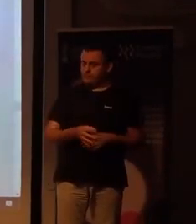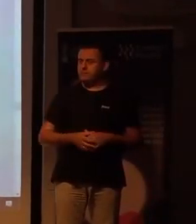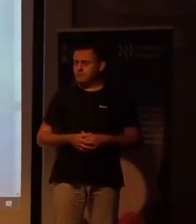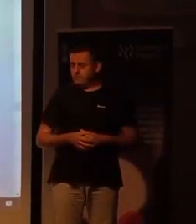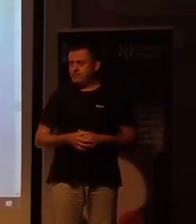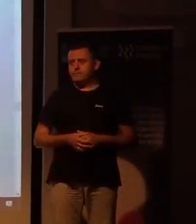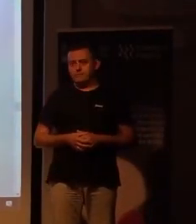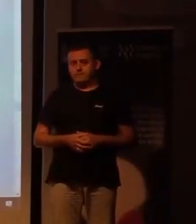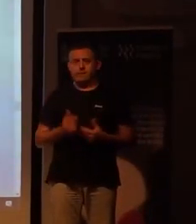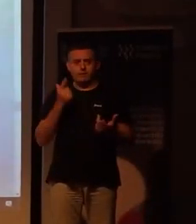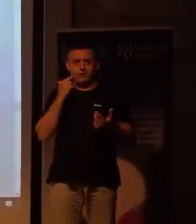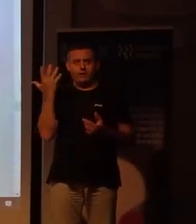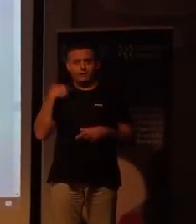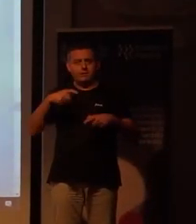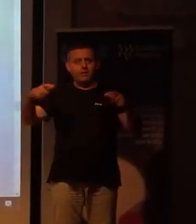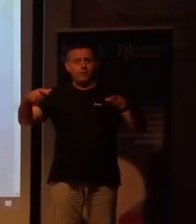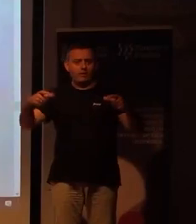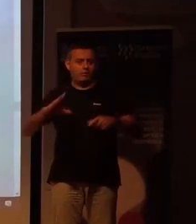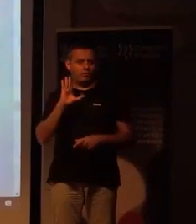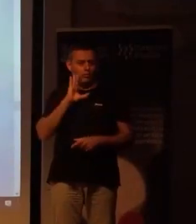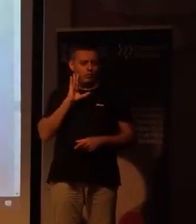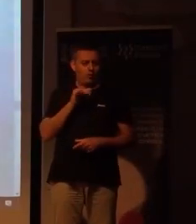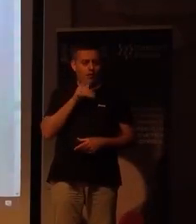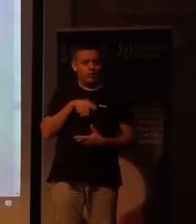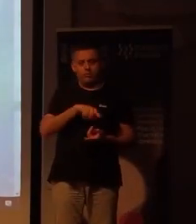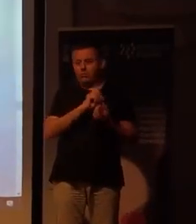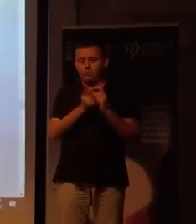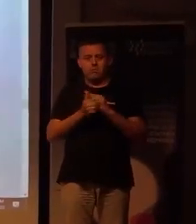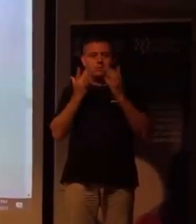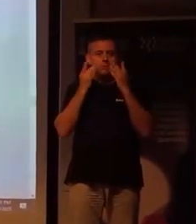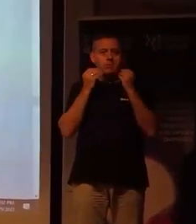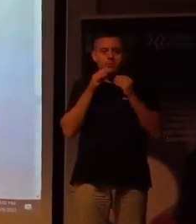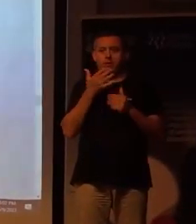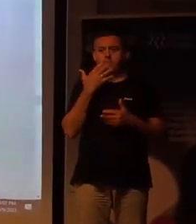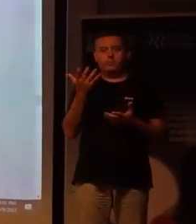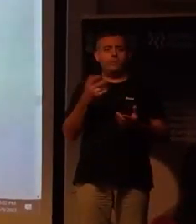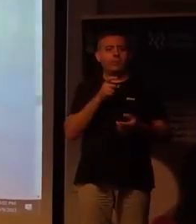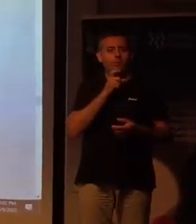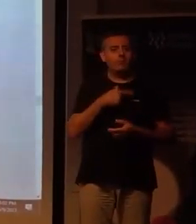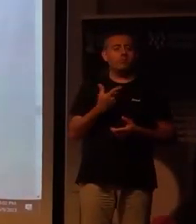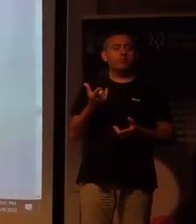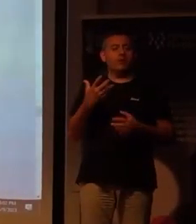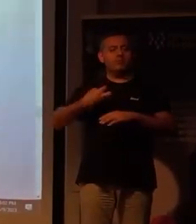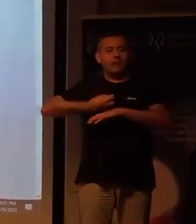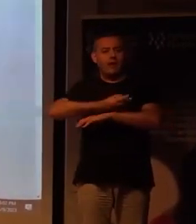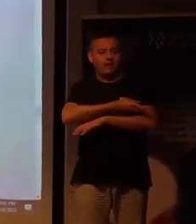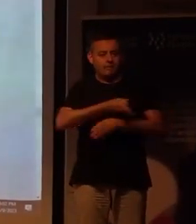the city a great facelift. And they take advantage of everything, the train tracks, the police stations, even the cemeteries,